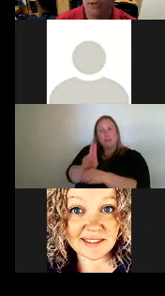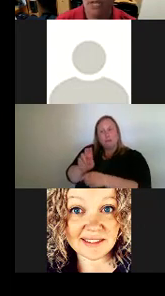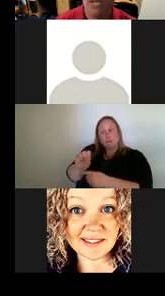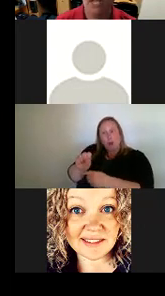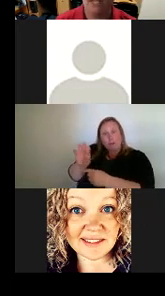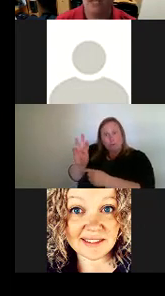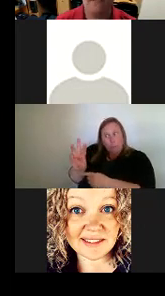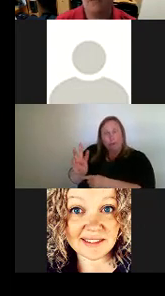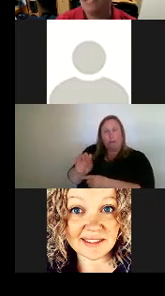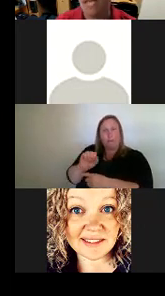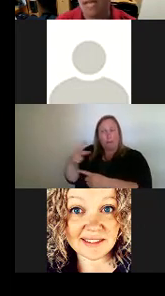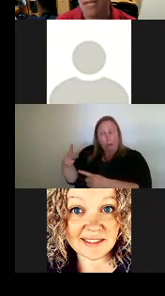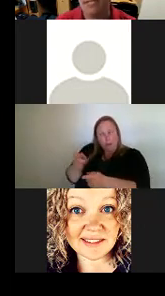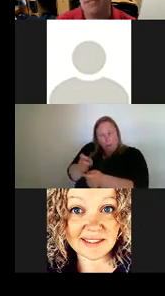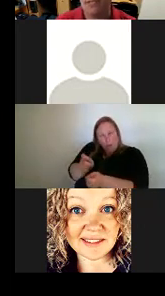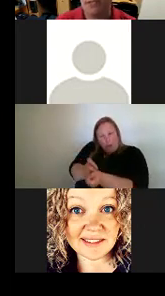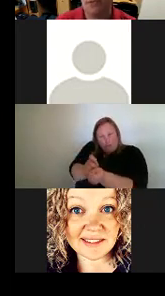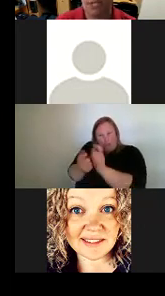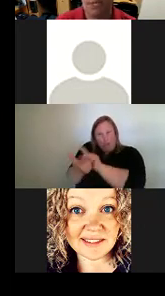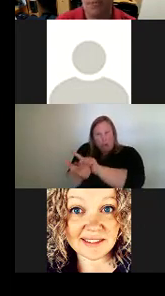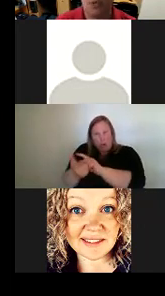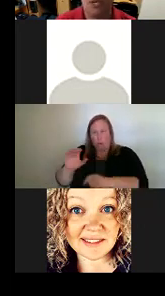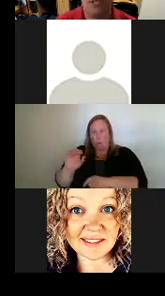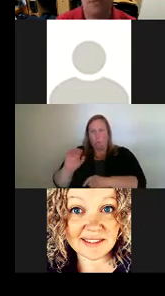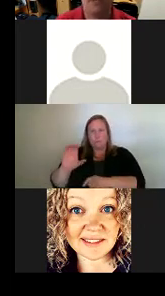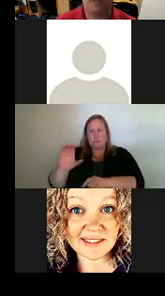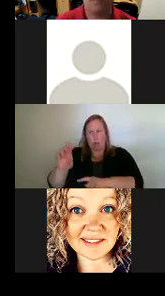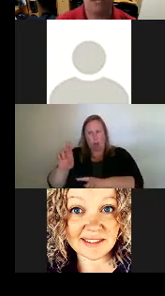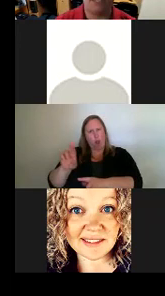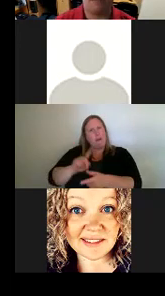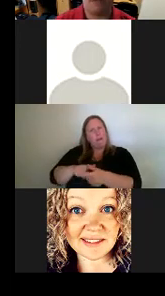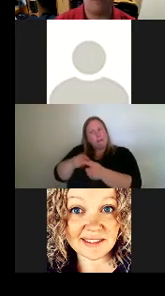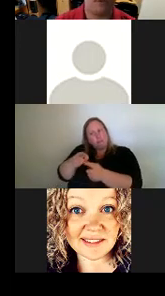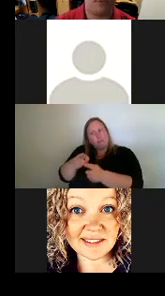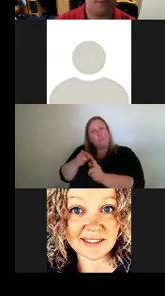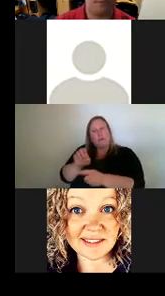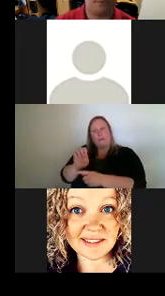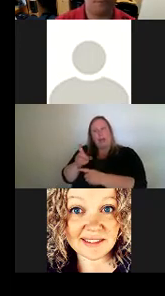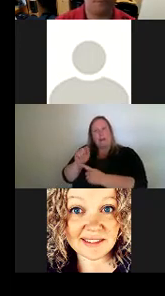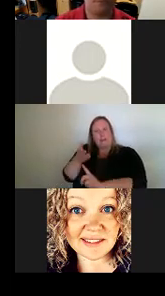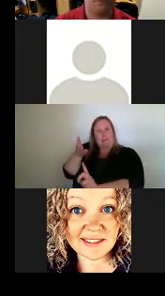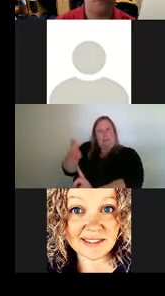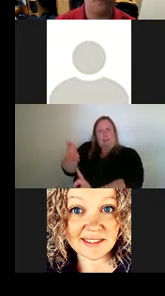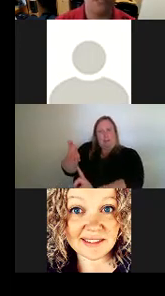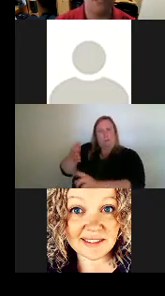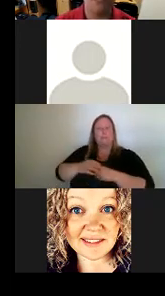IF YOU NEED TO EDIT IT, THAT'S IMPORTANT, ESPECIALLY IF YOU ARE PROVIDING IT FOR SOMEONE ELSE.